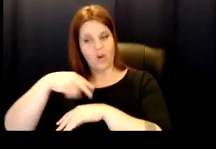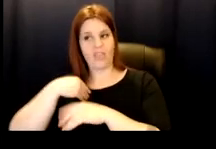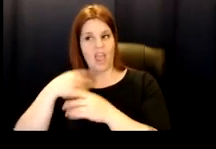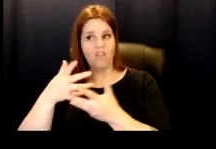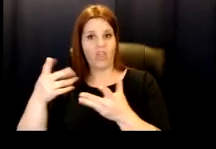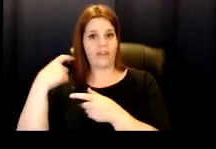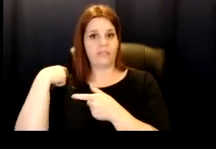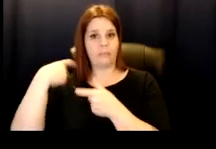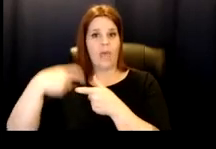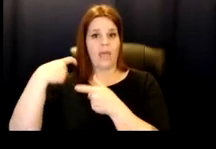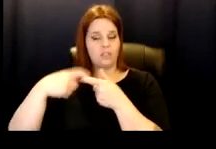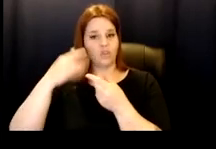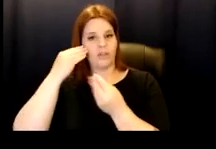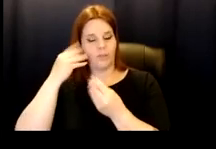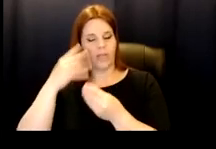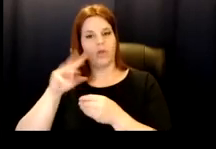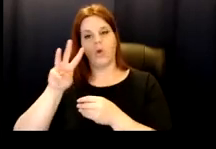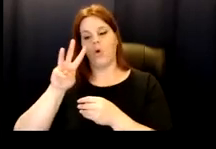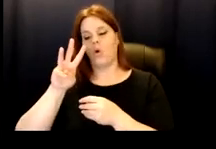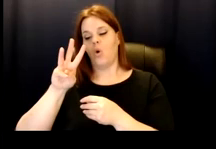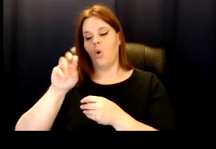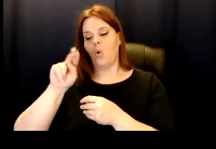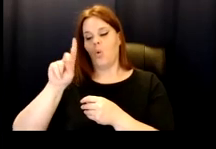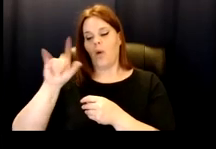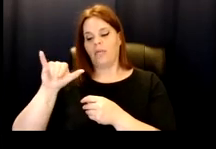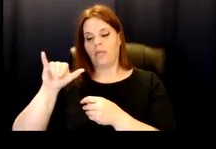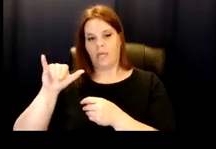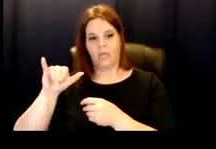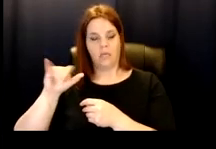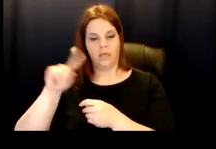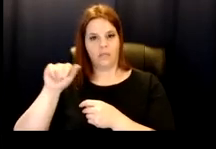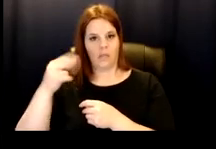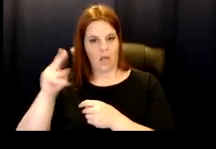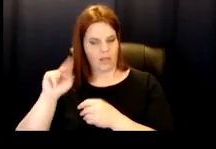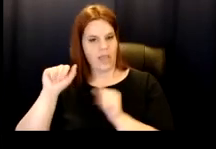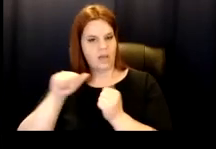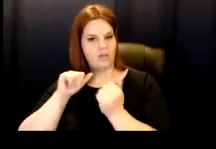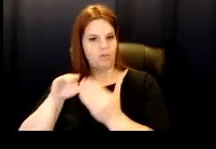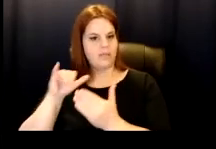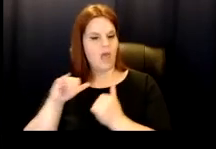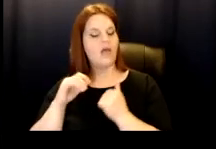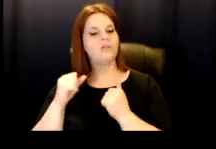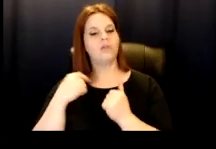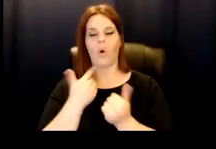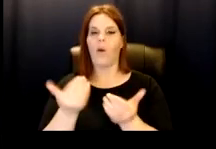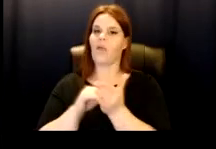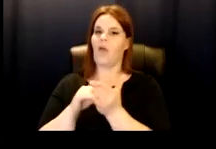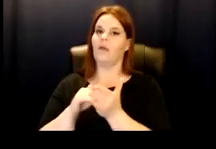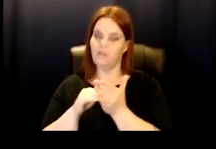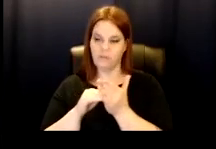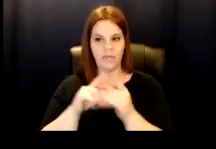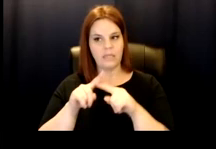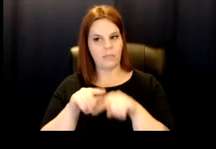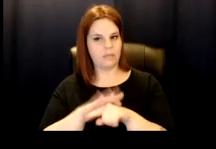Wendy is gone she can address that. Again, it depends which culture you are talking about.